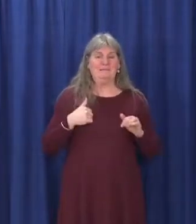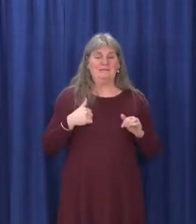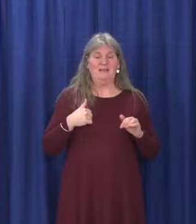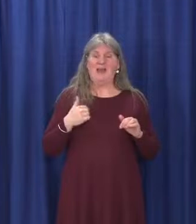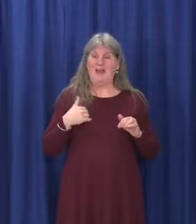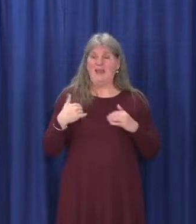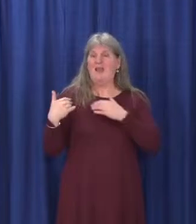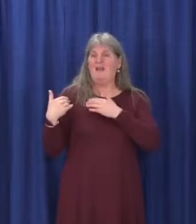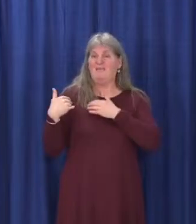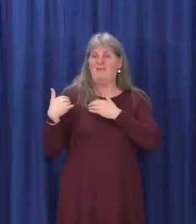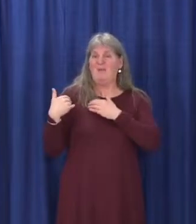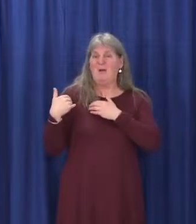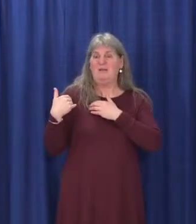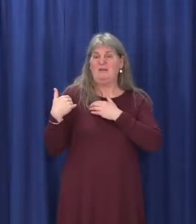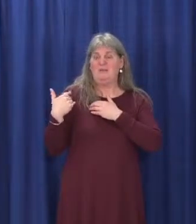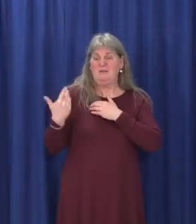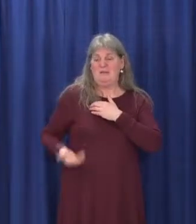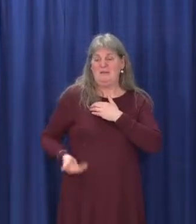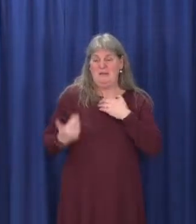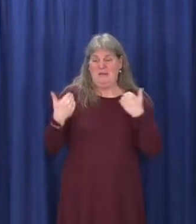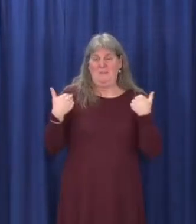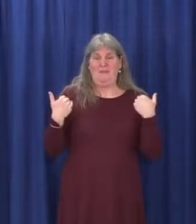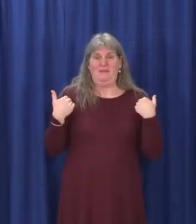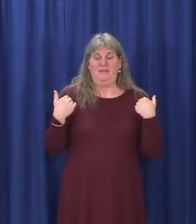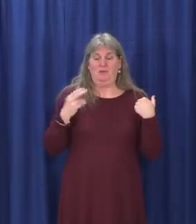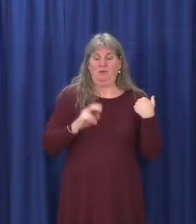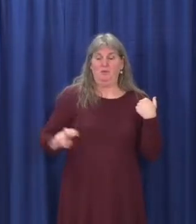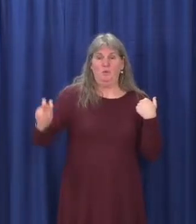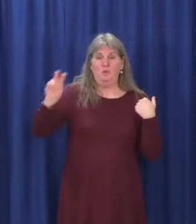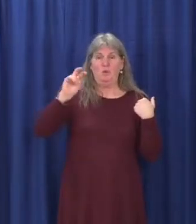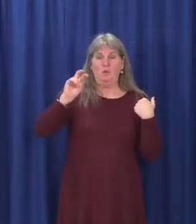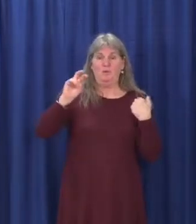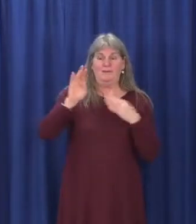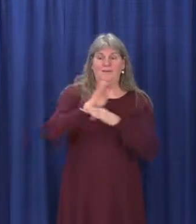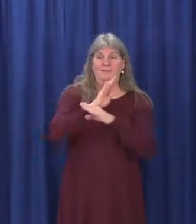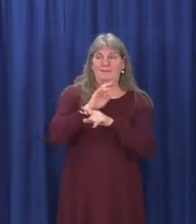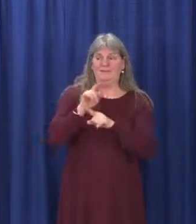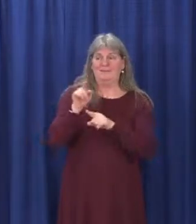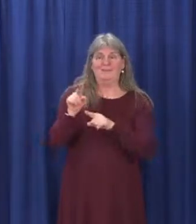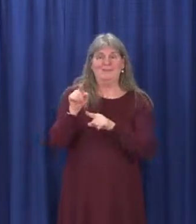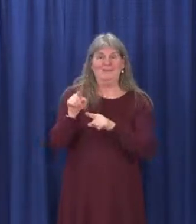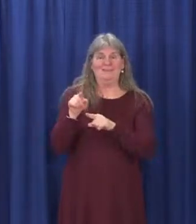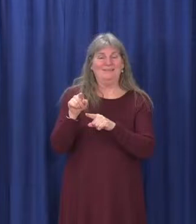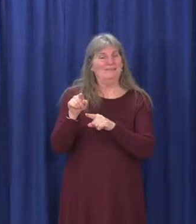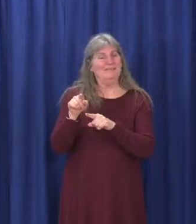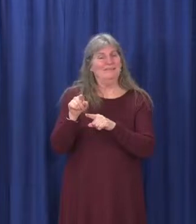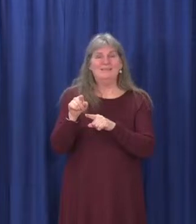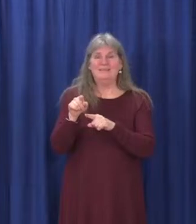of tourism minister, I mean, this is-- the tourism sector has been the hardest hit